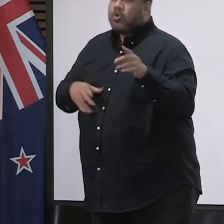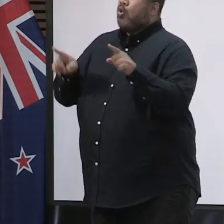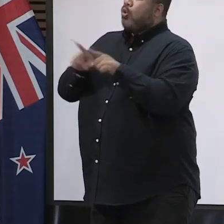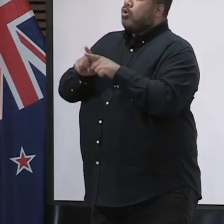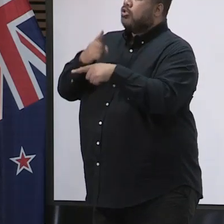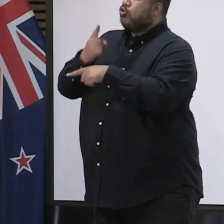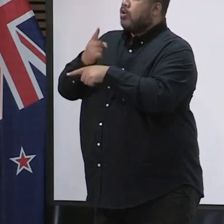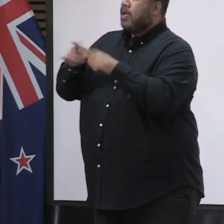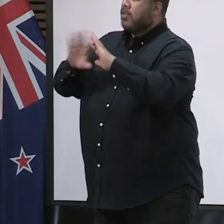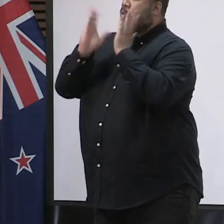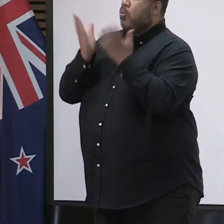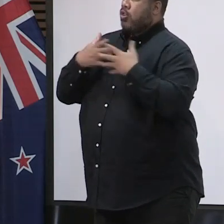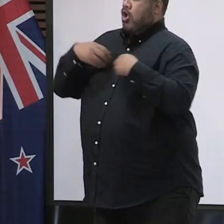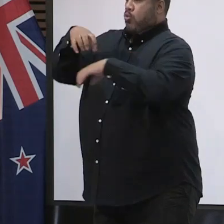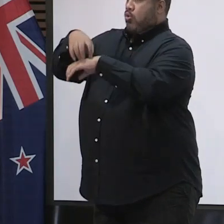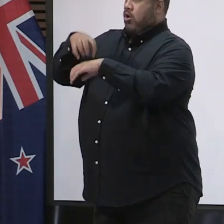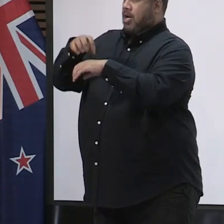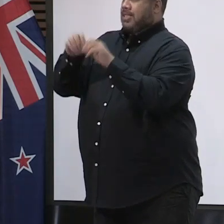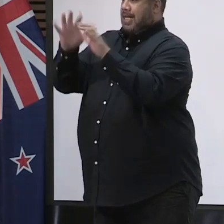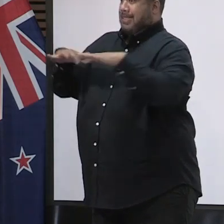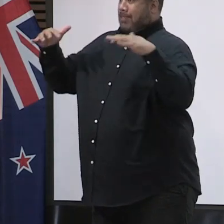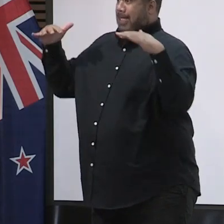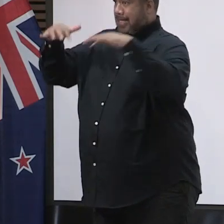Can I ask you